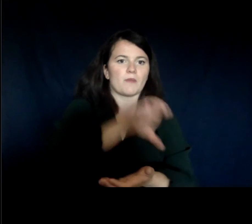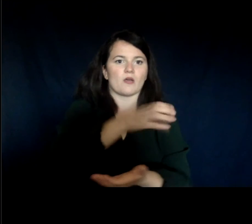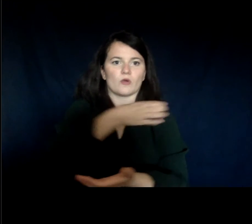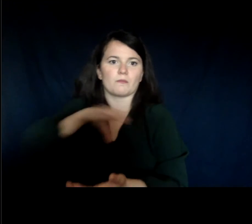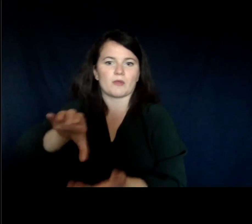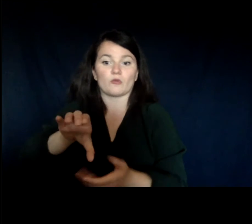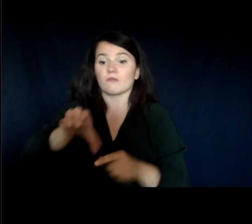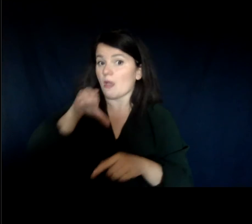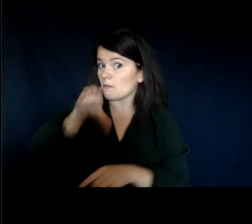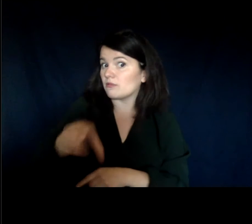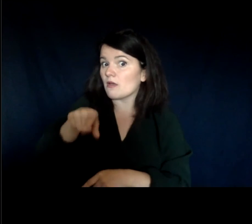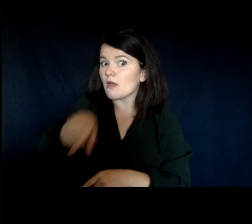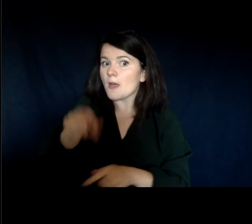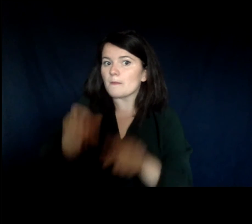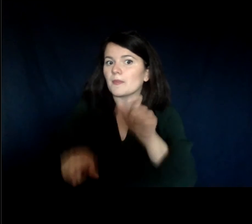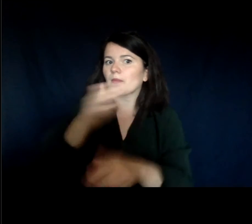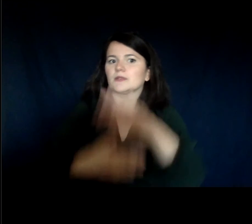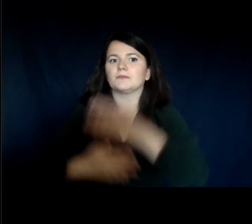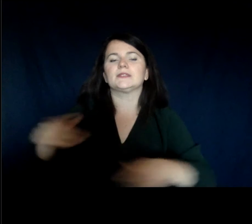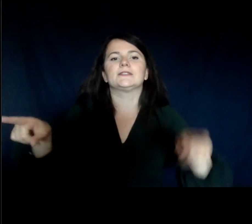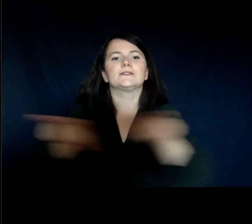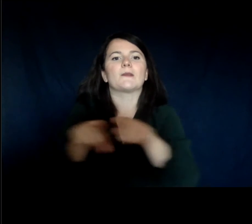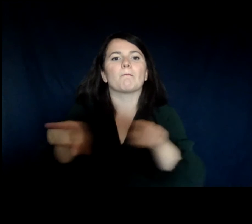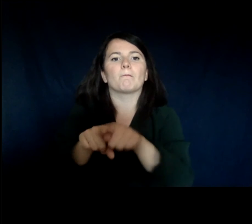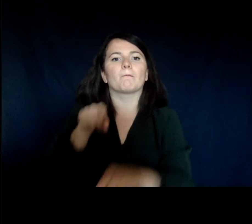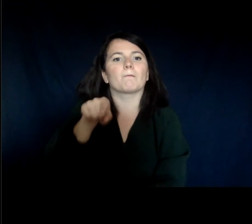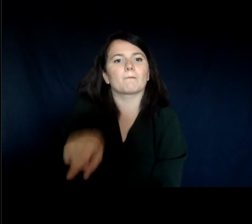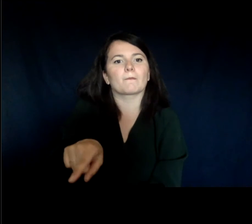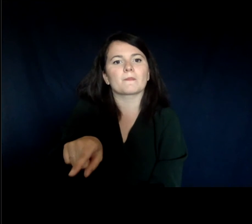You might have noticed that on one of the presentations we've seen